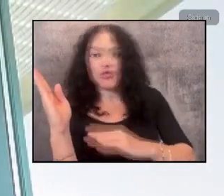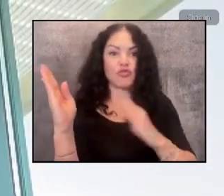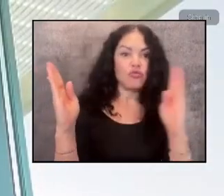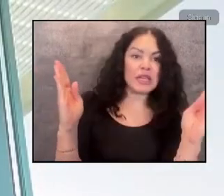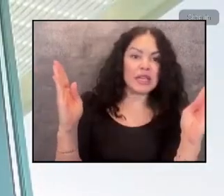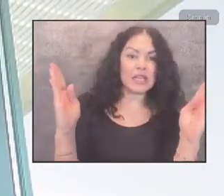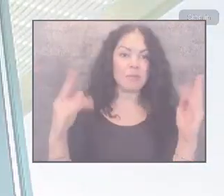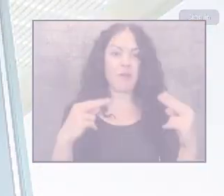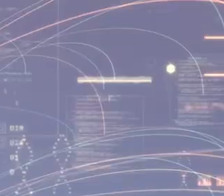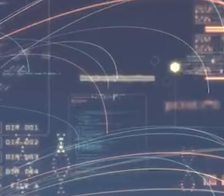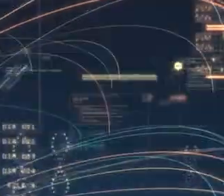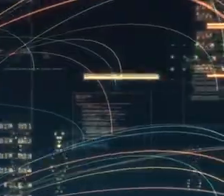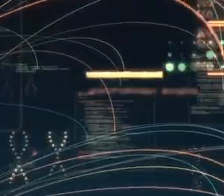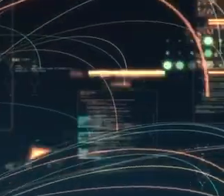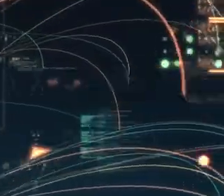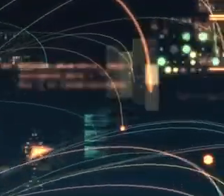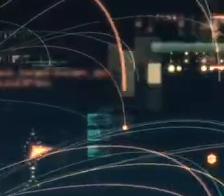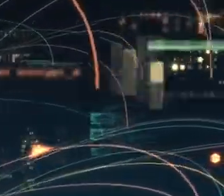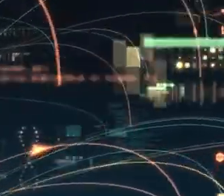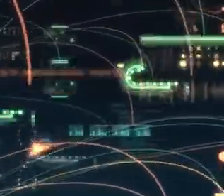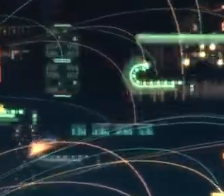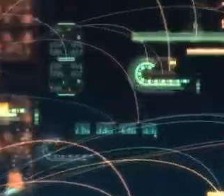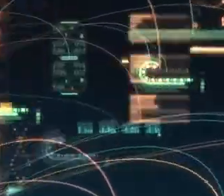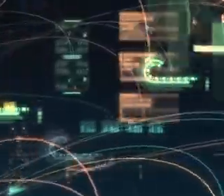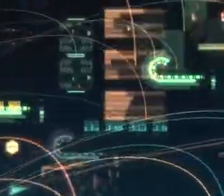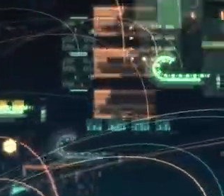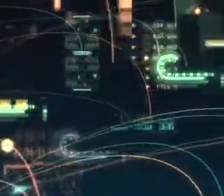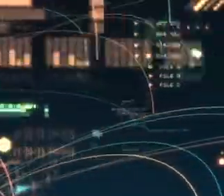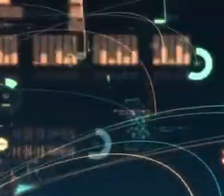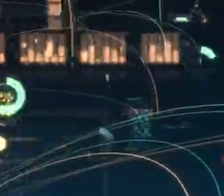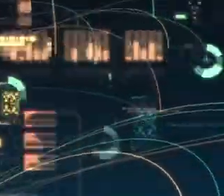I'm referring to both the companies that are selling AI products and creating all the hype,